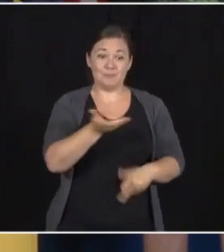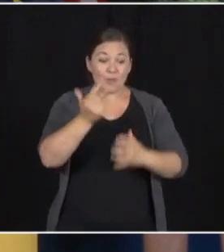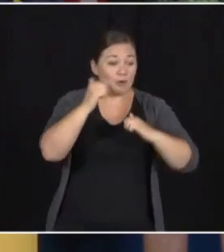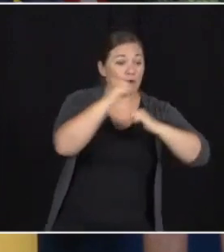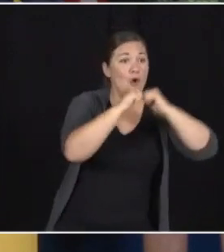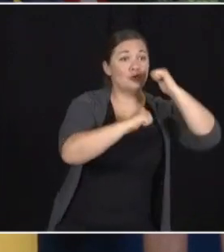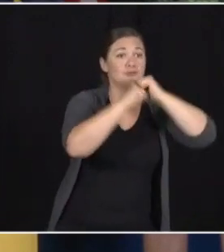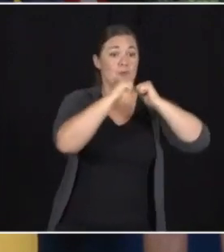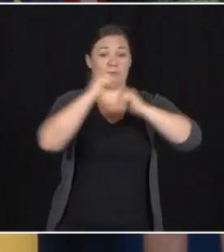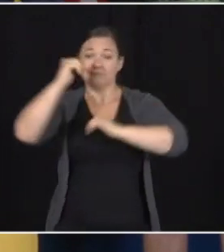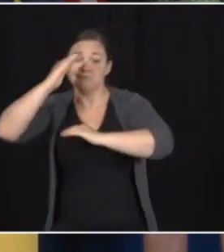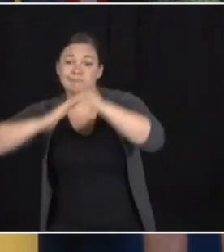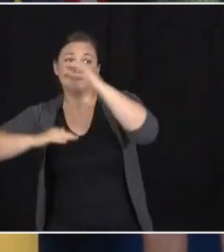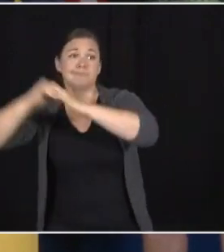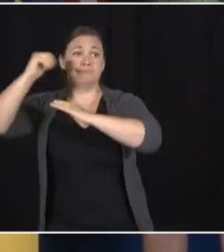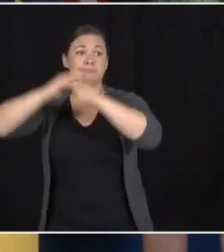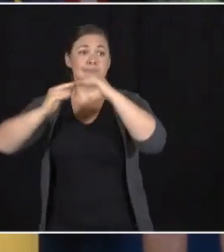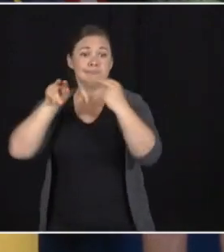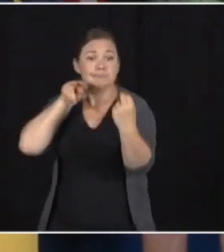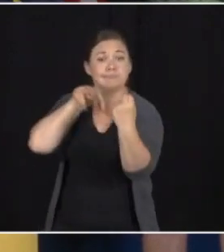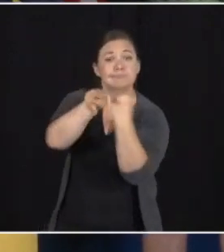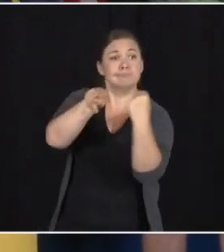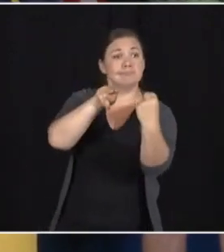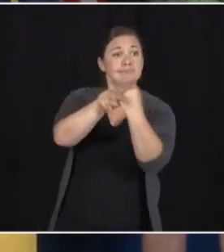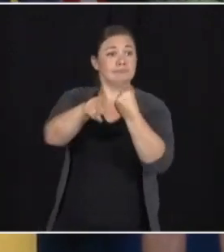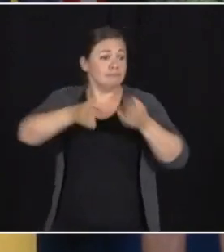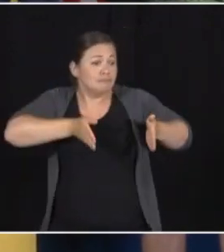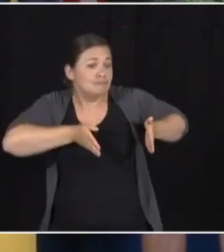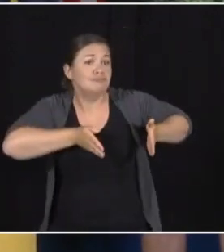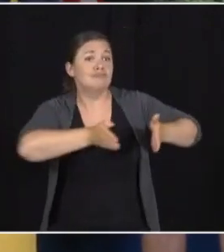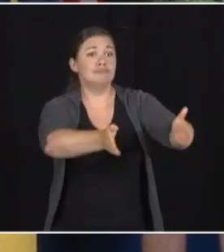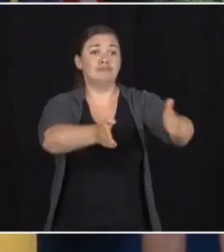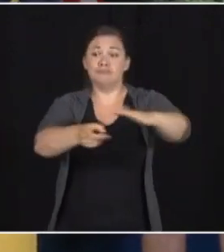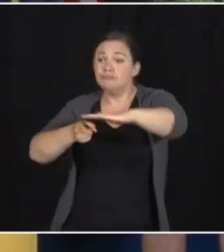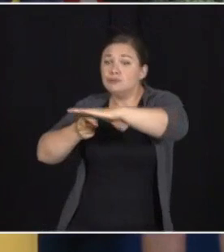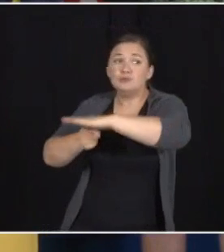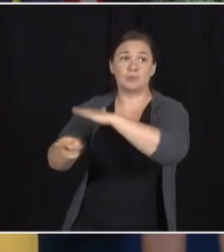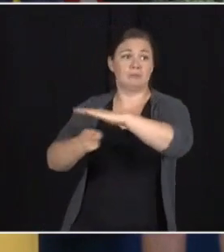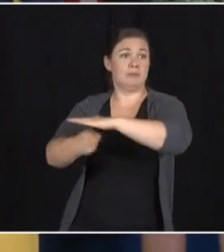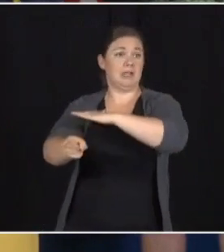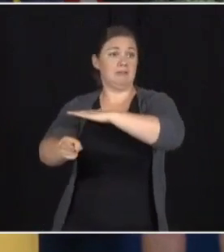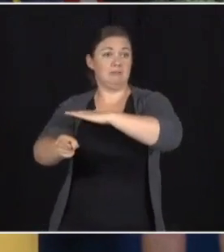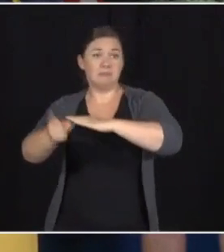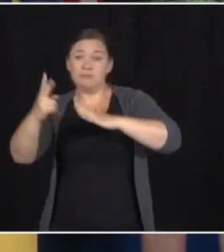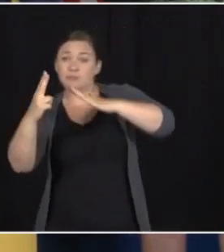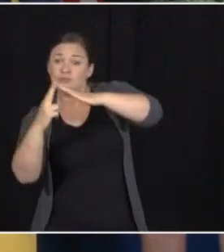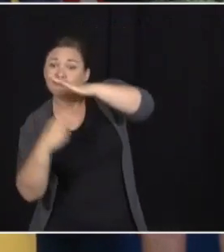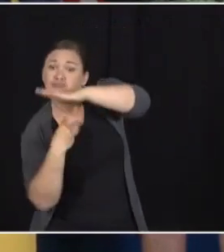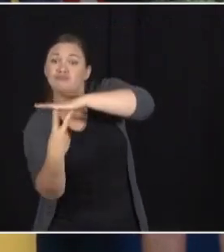In getting things built, getting infrastructure built, it means roads, bridges, highways, transit and subways. These infrastructure projects serve our communities.